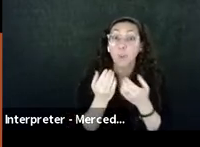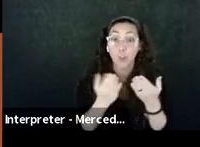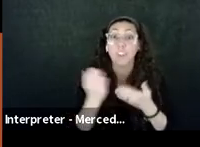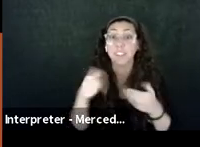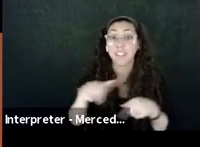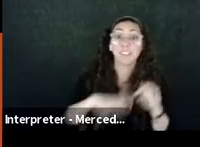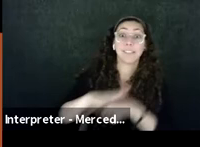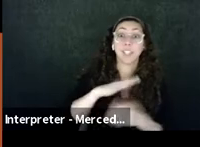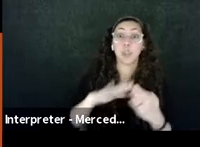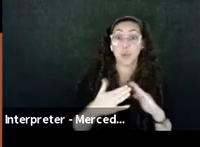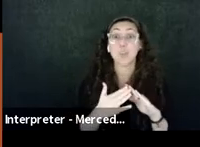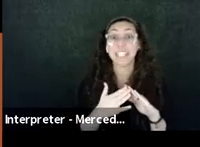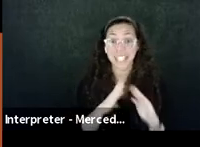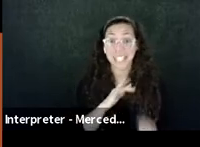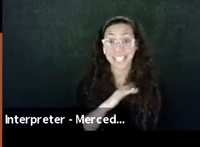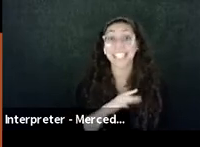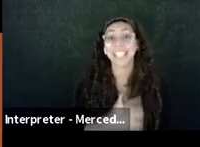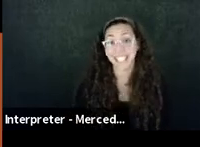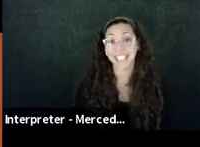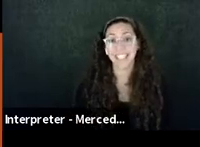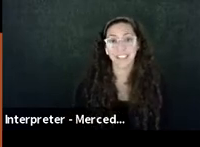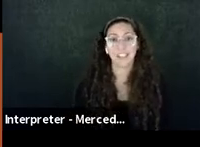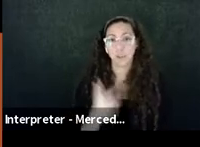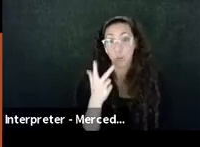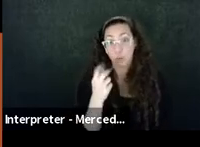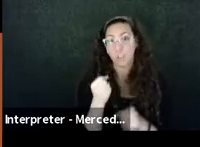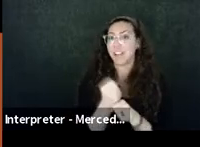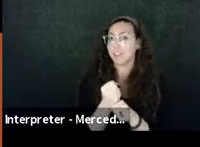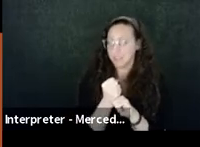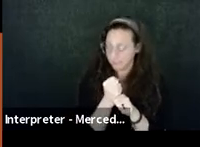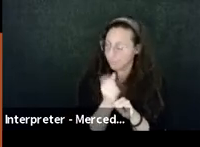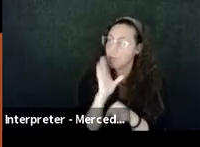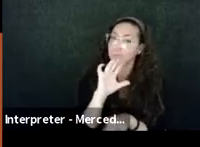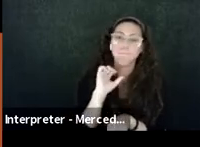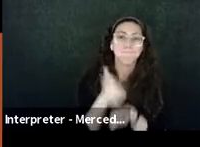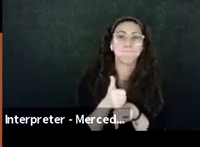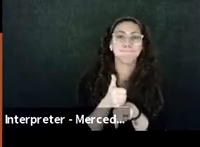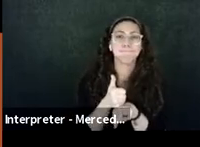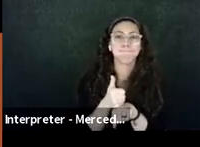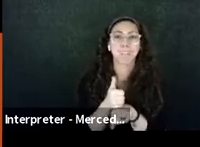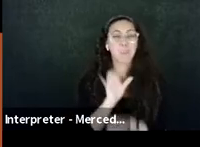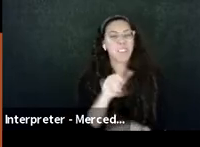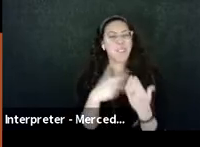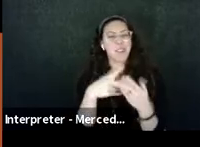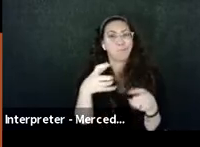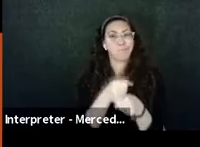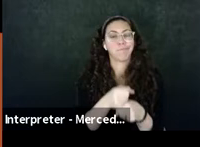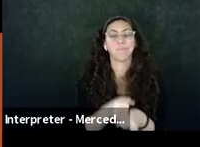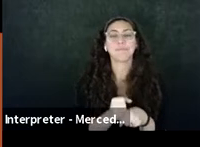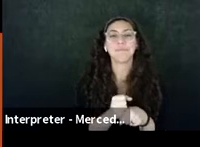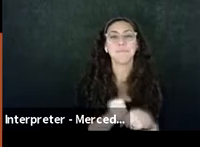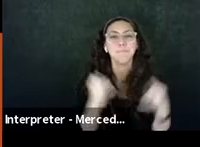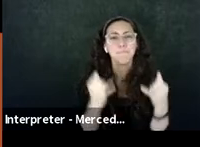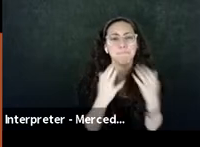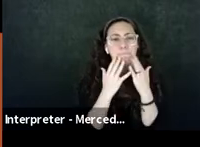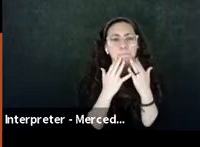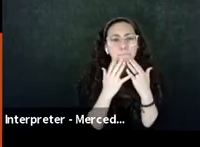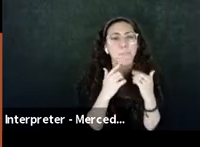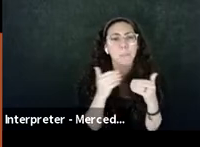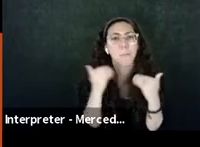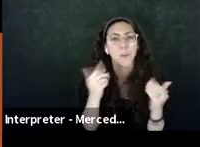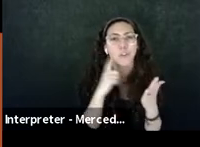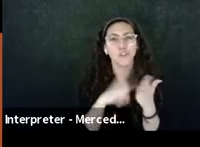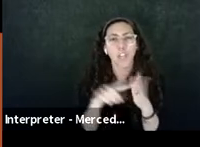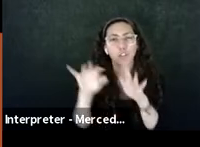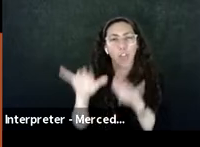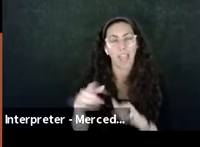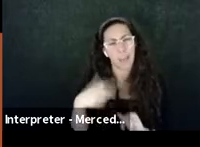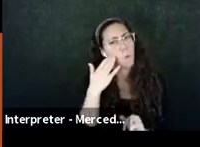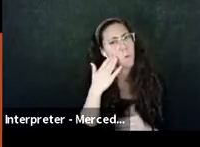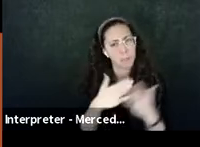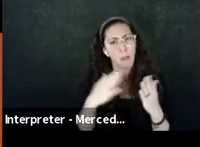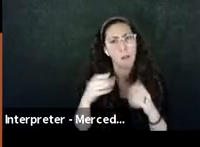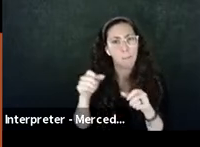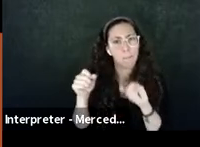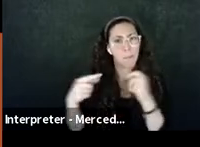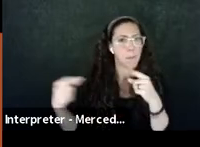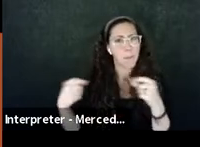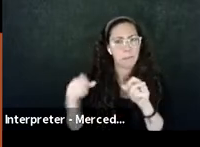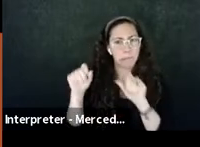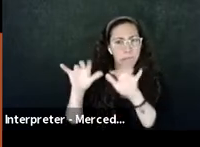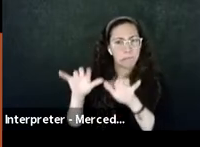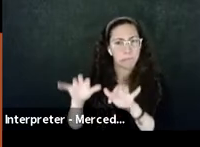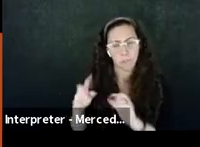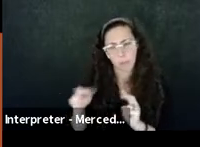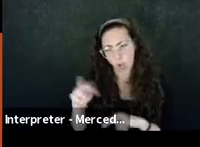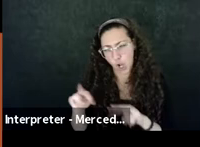Natalie Chavez: So all that's going to be built within the next three years. And that's the hope. So let me let me take a moment, I'm going to go ahead and check out our chat, because I know that we've got things going on here. And I'm going to address some of these questions here.